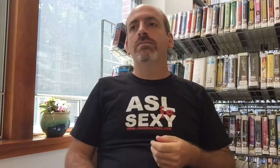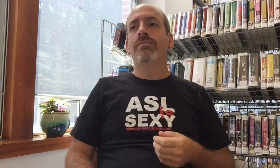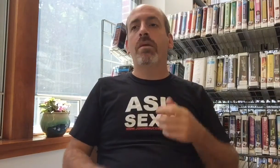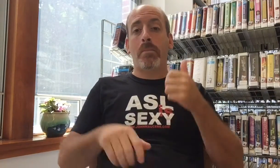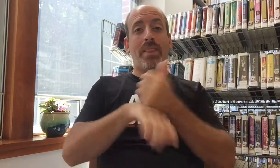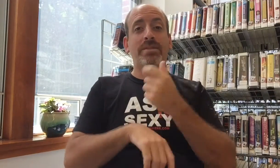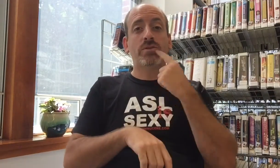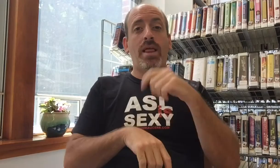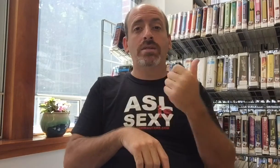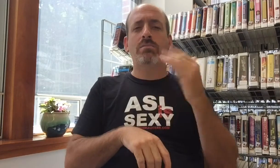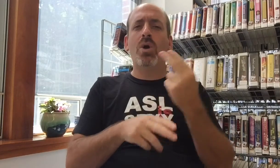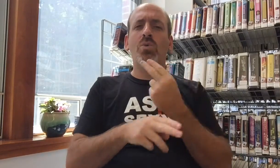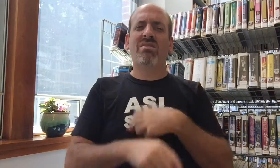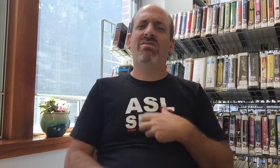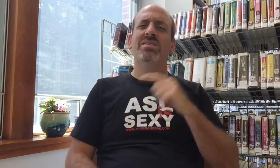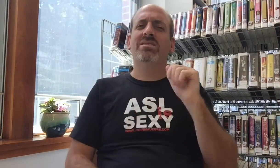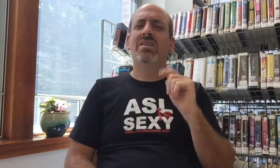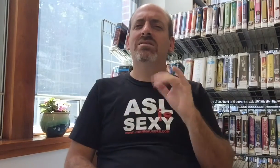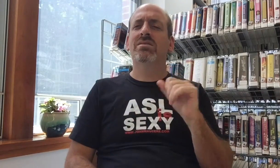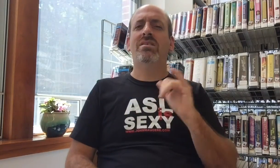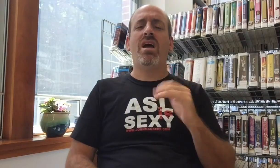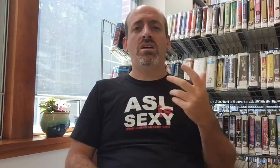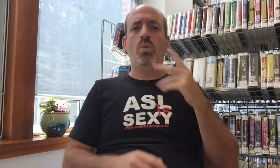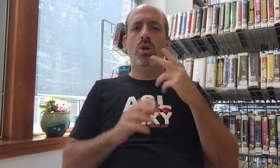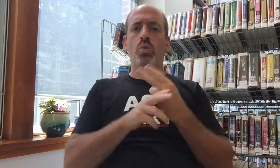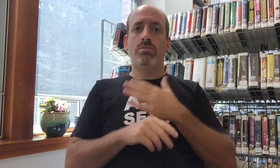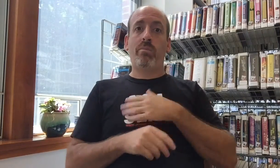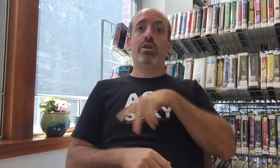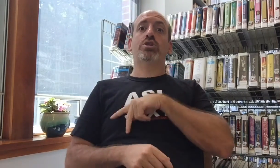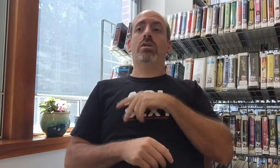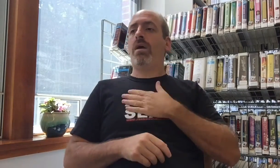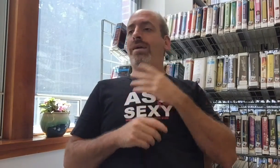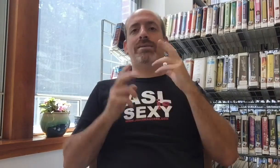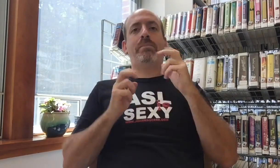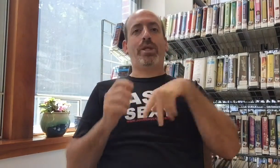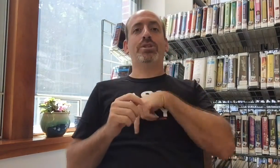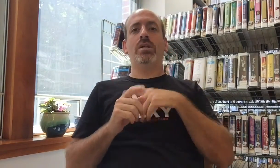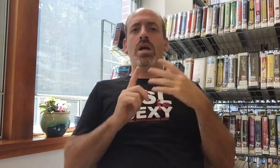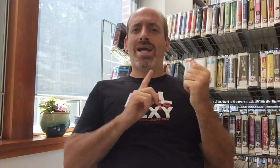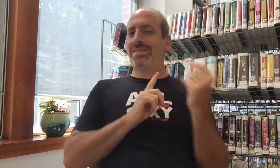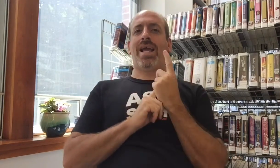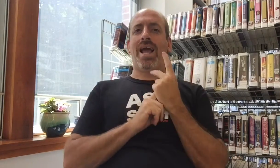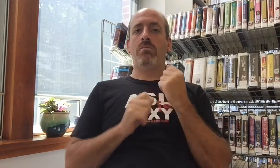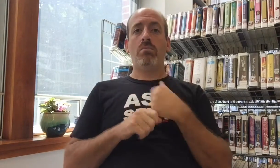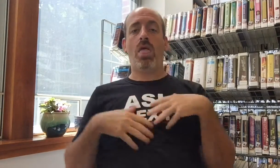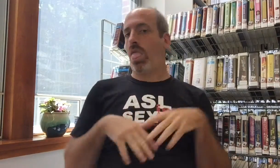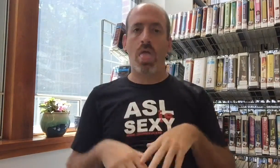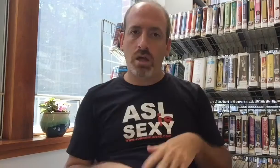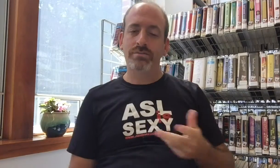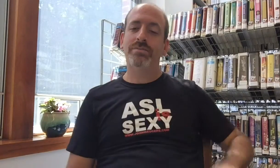To blame others by using repulsive tactics for example, using personal information to attack others. Effectively making others falter.